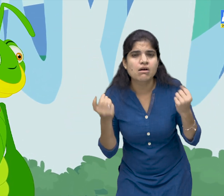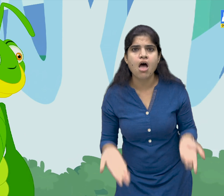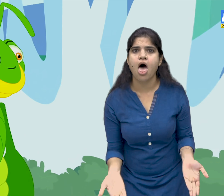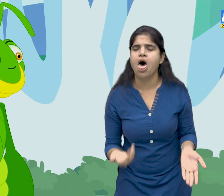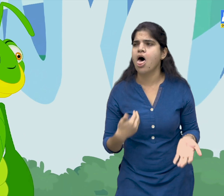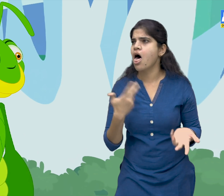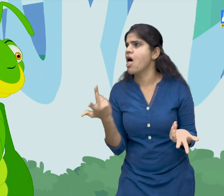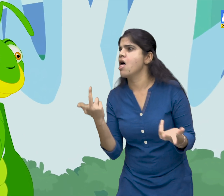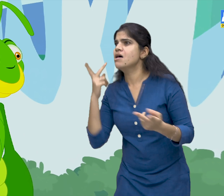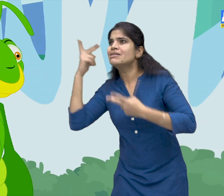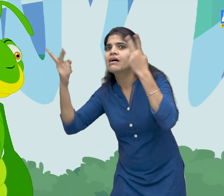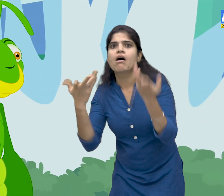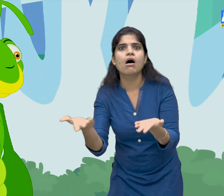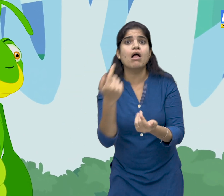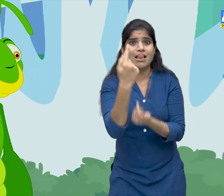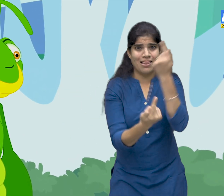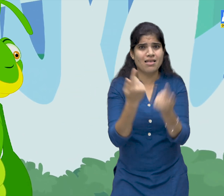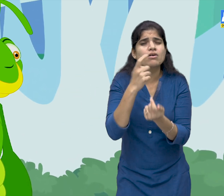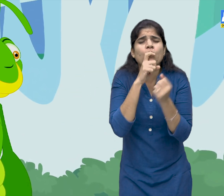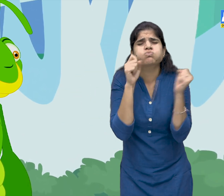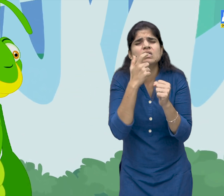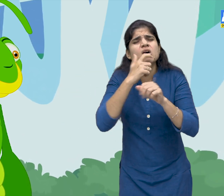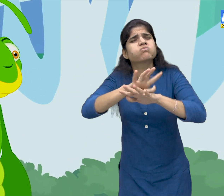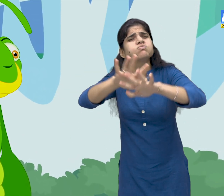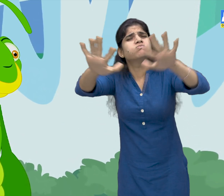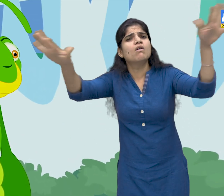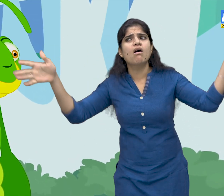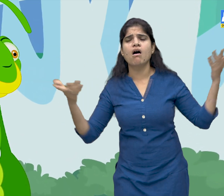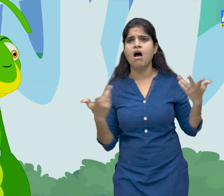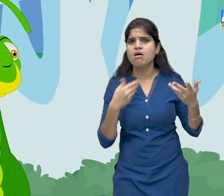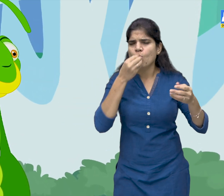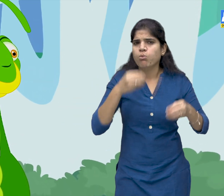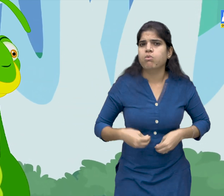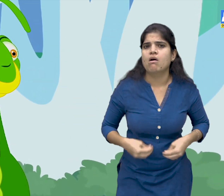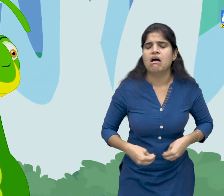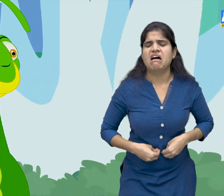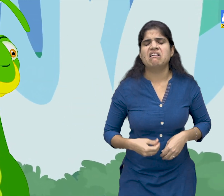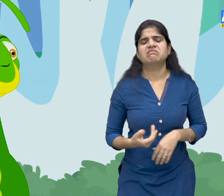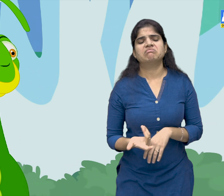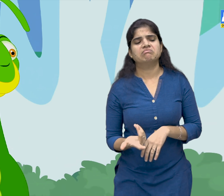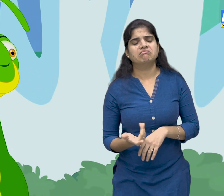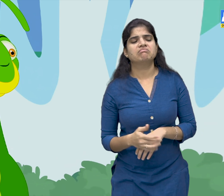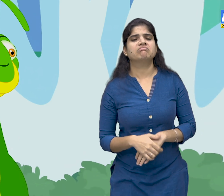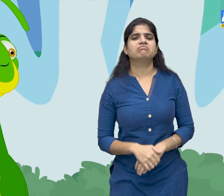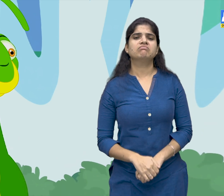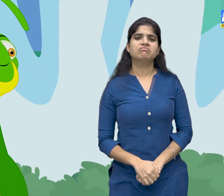And when I came out looking for food in this frosty weather, everything is covered with snow. And there is nothing to eat.